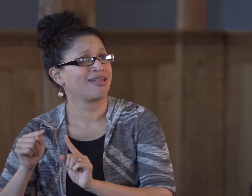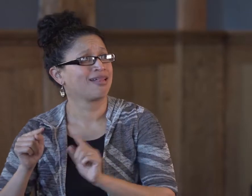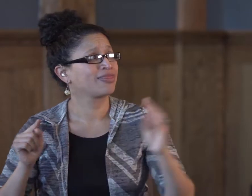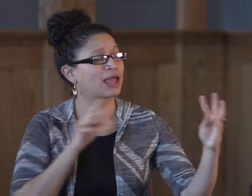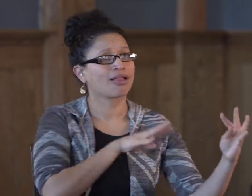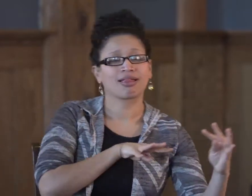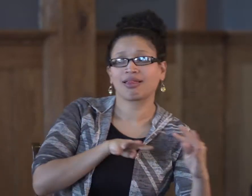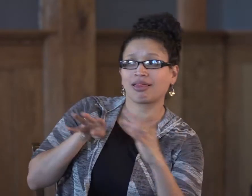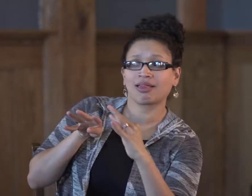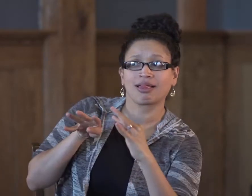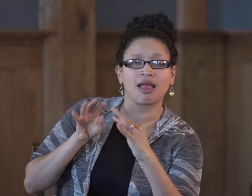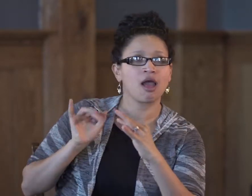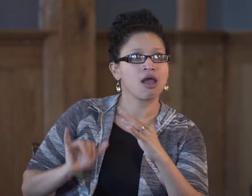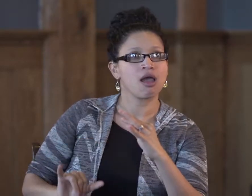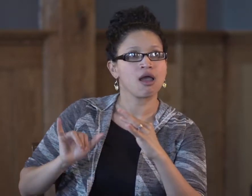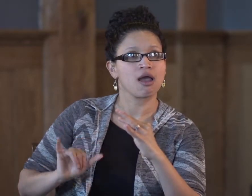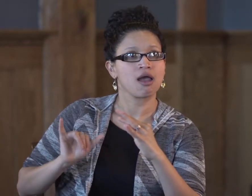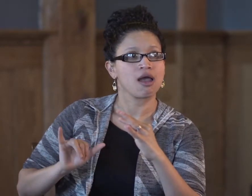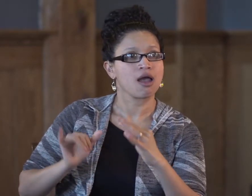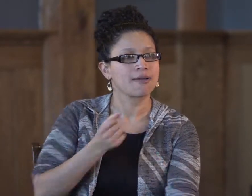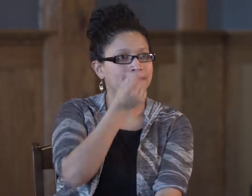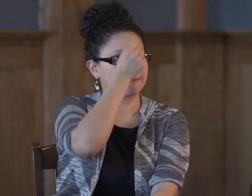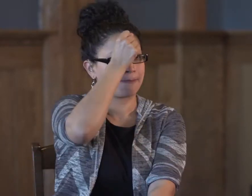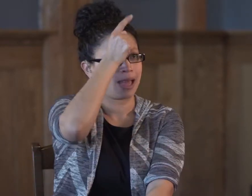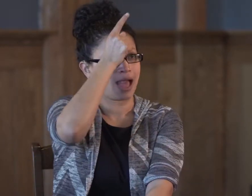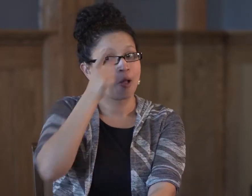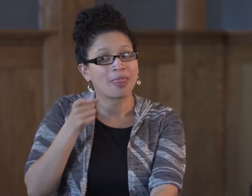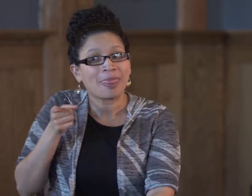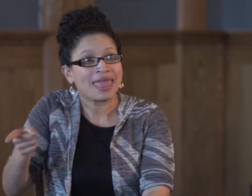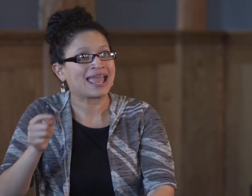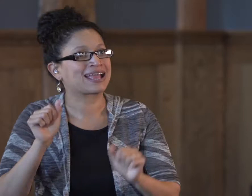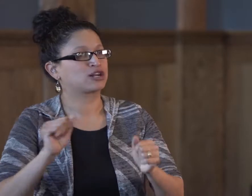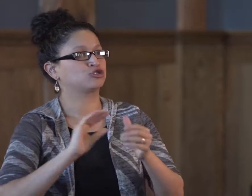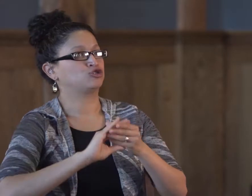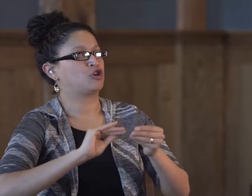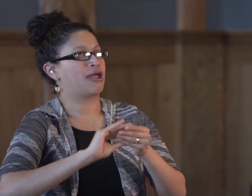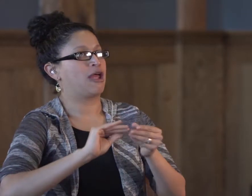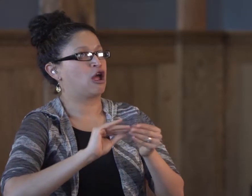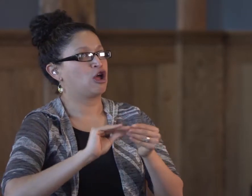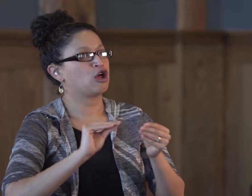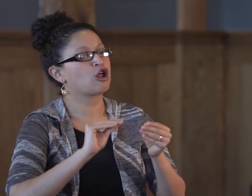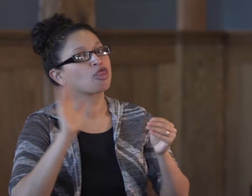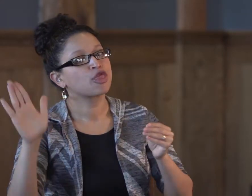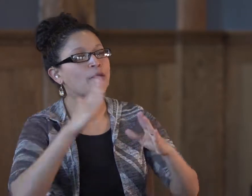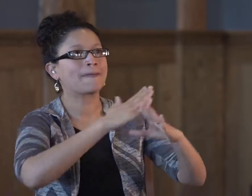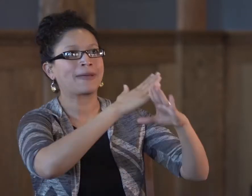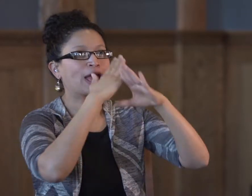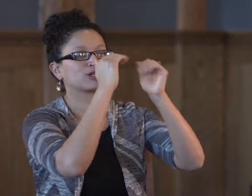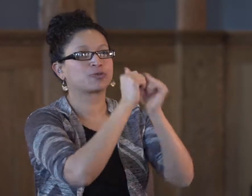be very powerful to have the SART team hear directly from a survivor who is Deaf, the